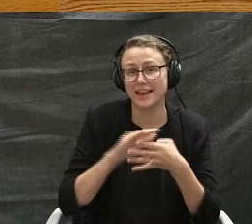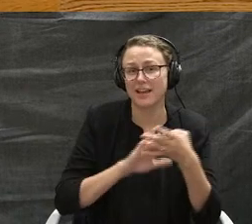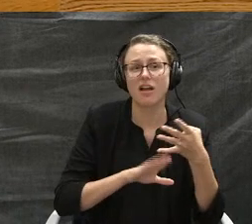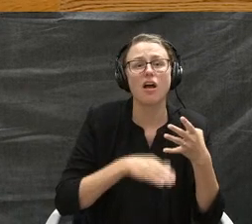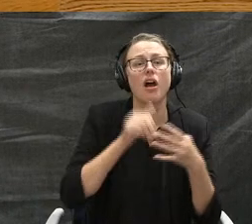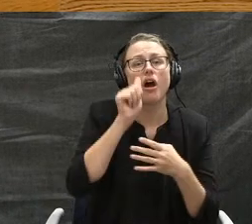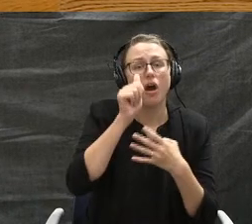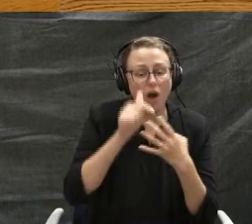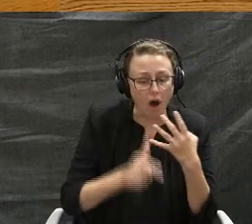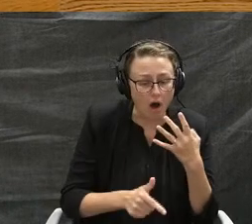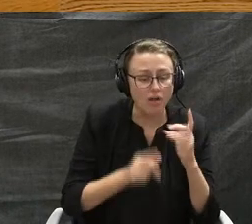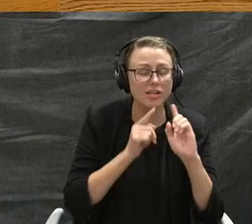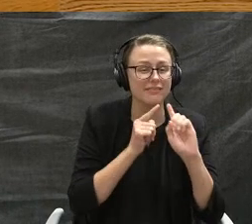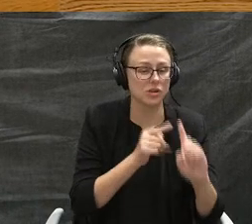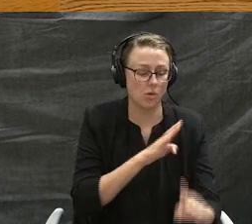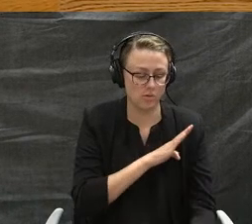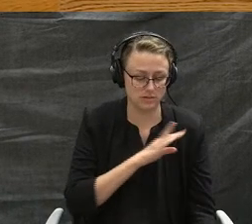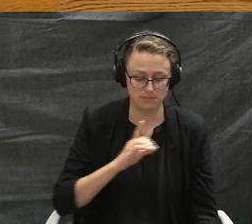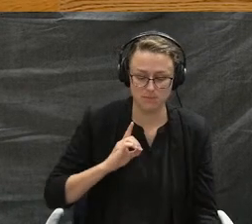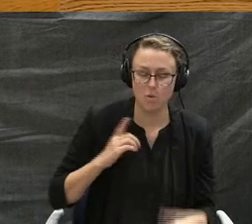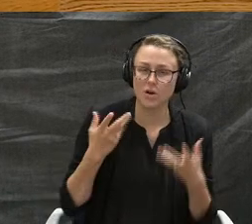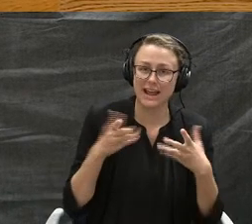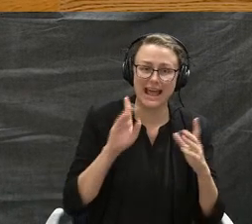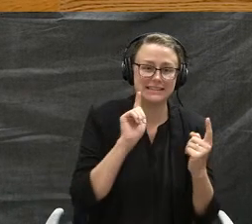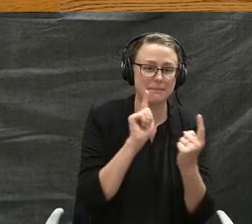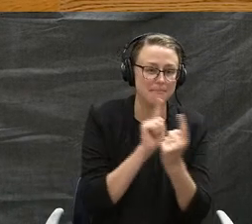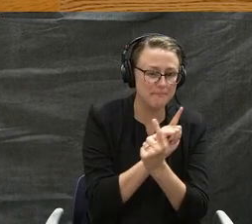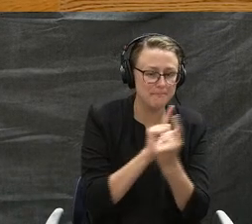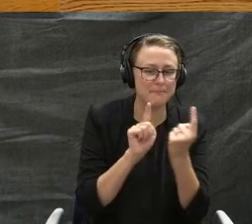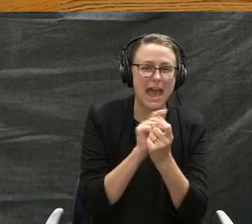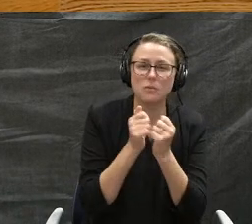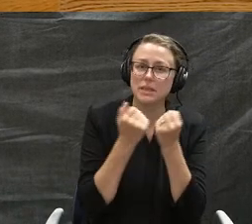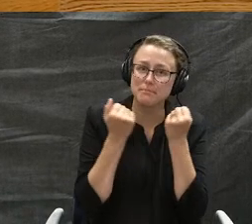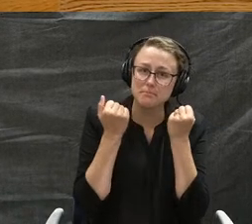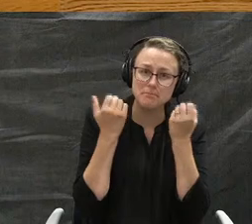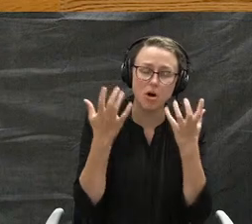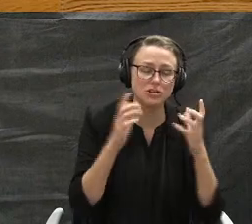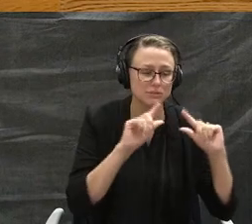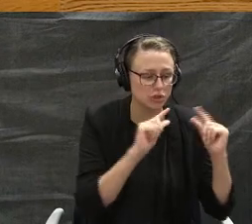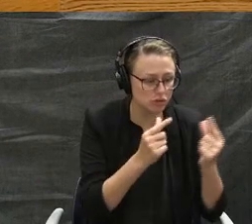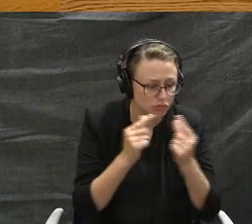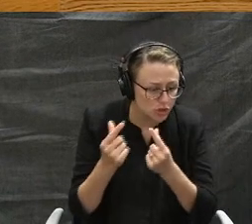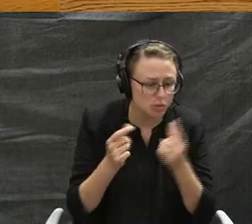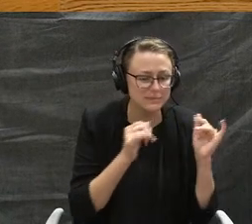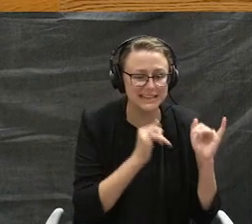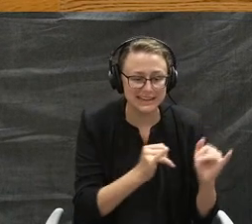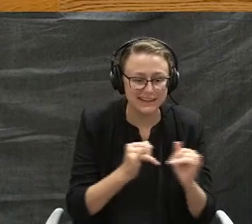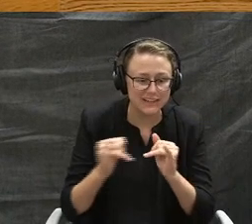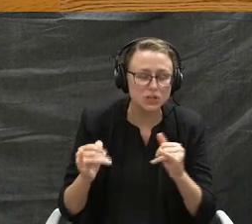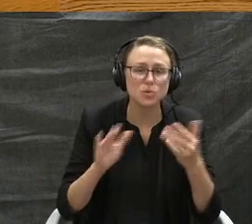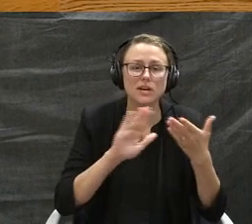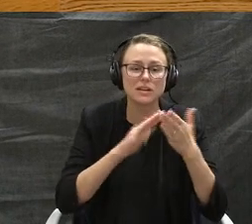with multiple groups and individuals, community members, stakeholders, staff, everybody has given us input an really. It